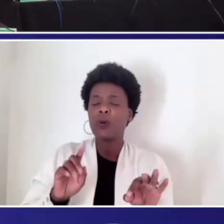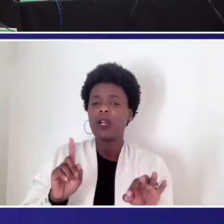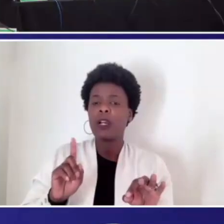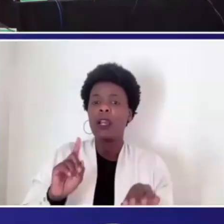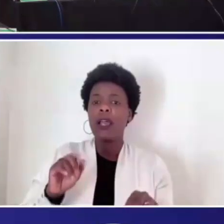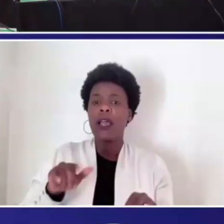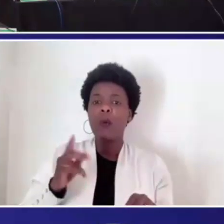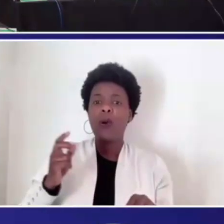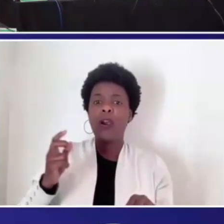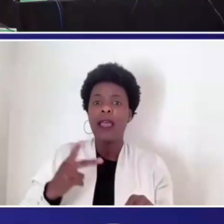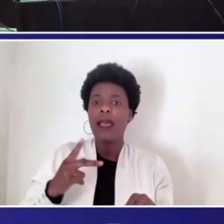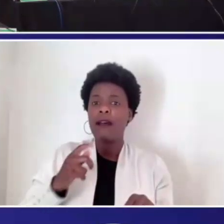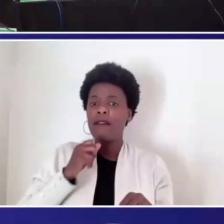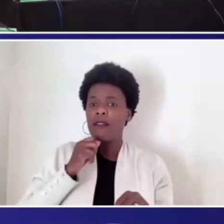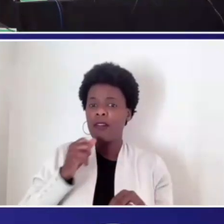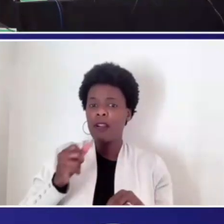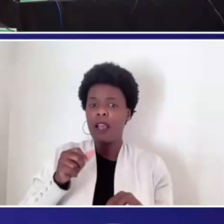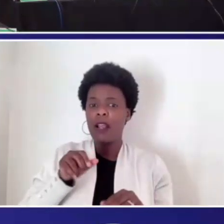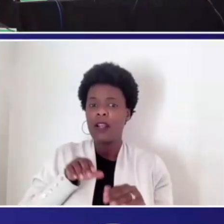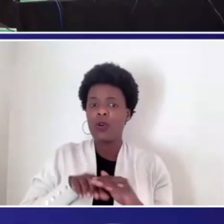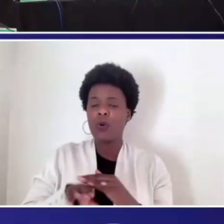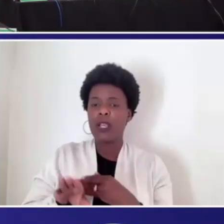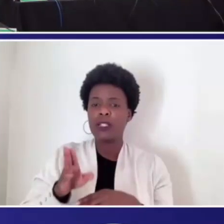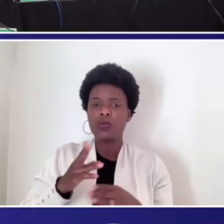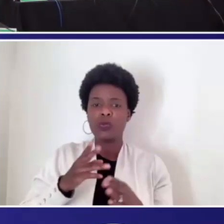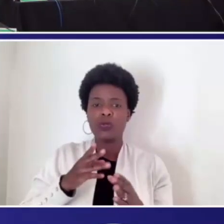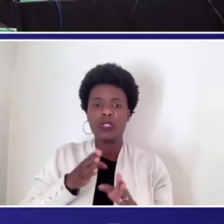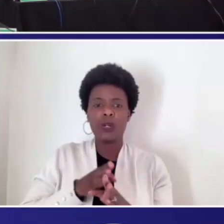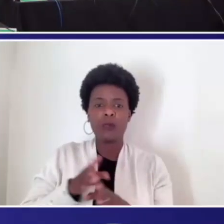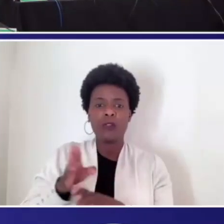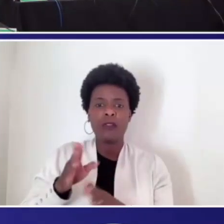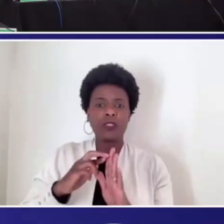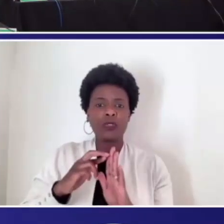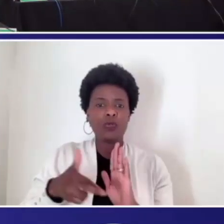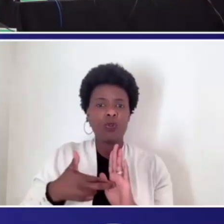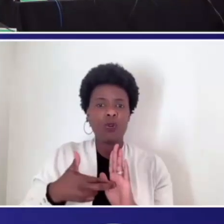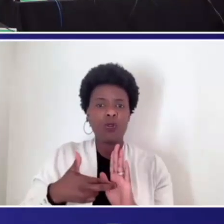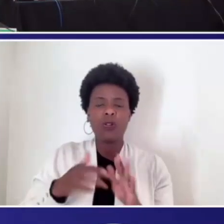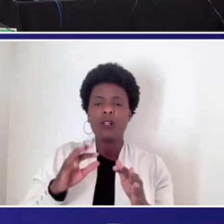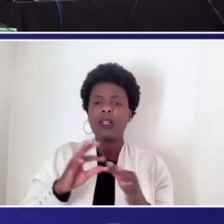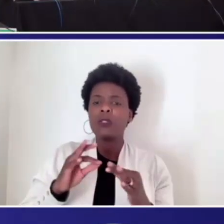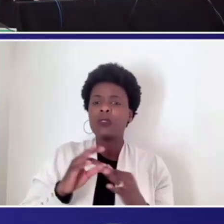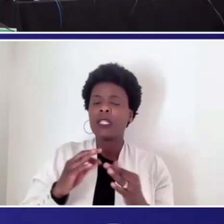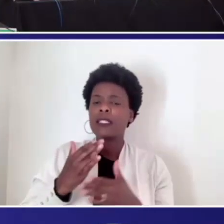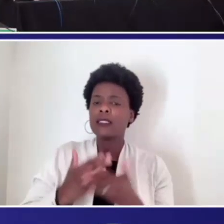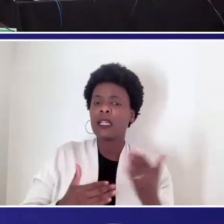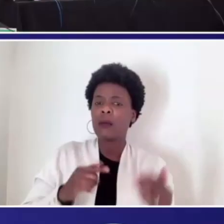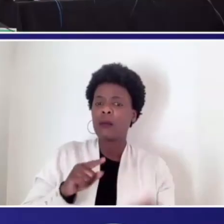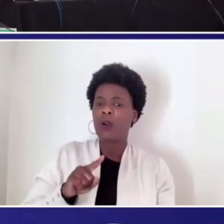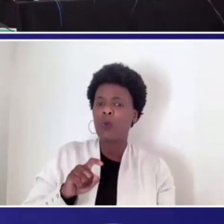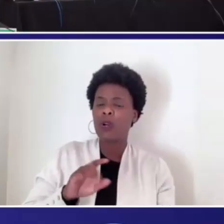into a professional role? You know, like you mentioned that there are some that are 100%. Those should be obvious,